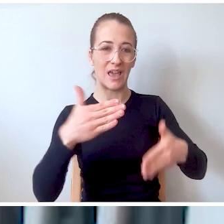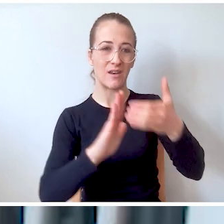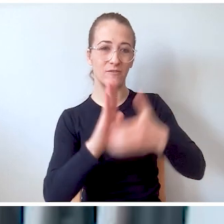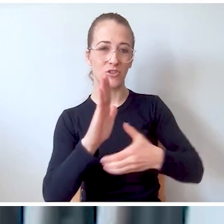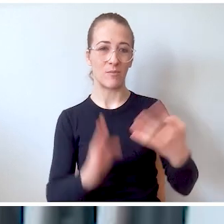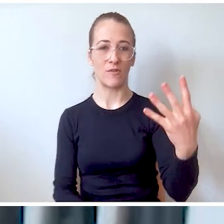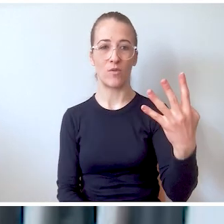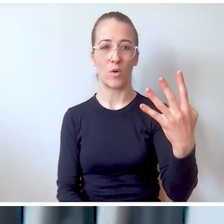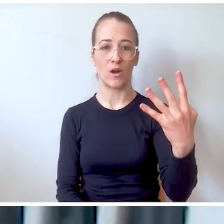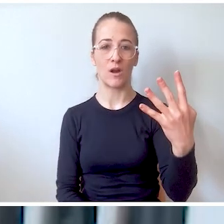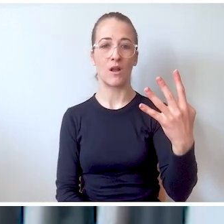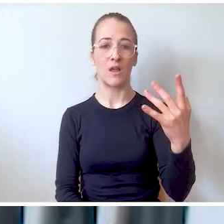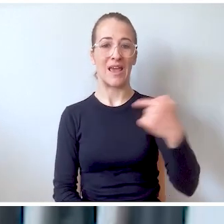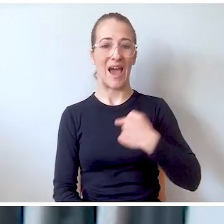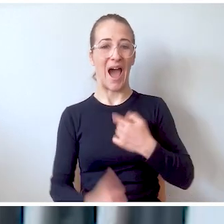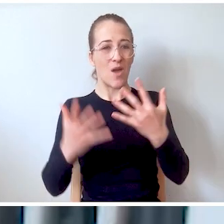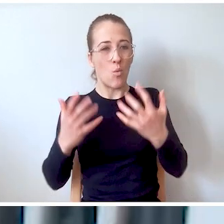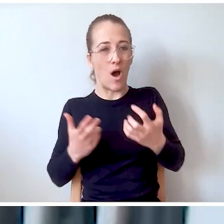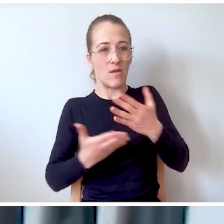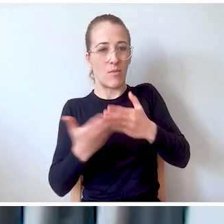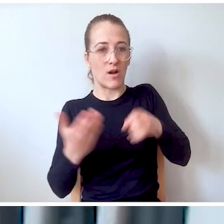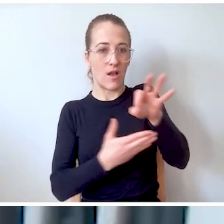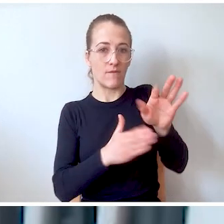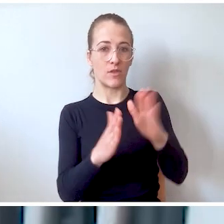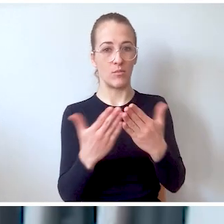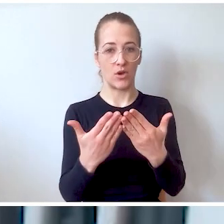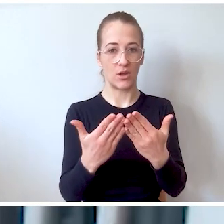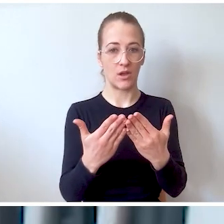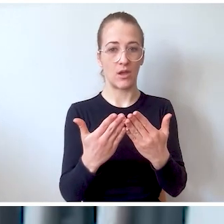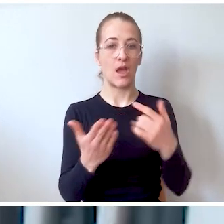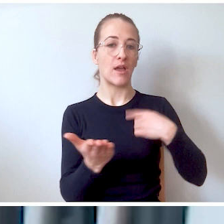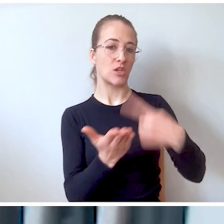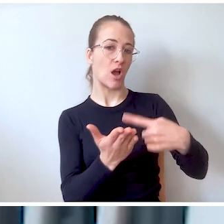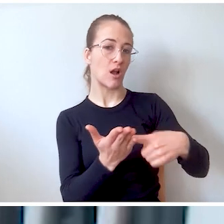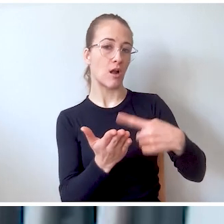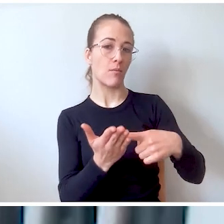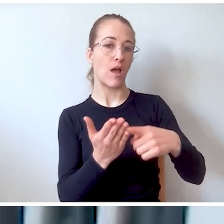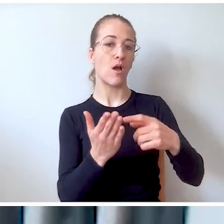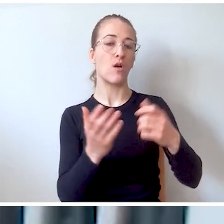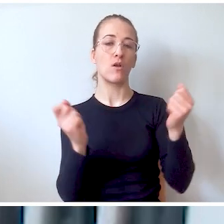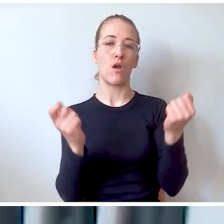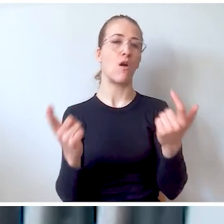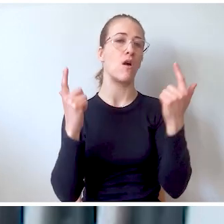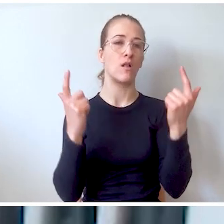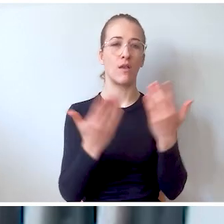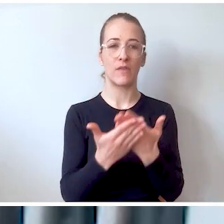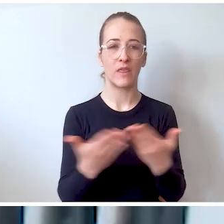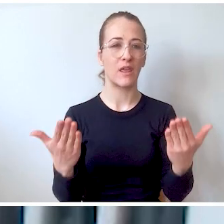It's kind of the, 'I want' section of the book, where I talk about all the things that I want